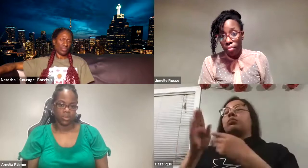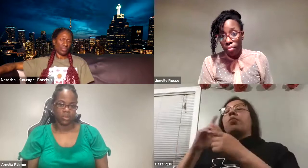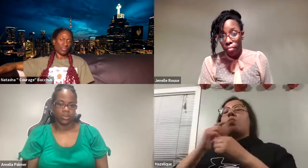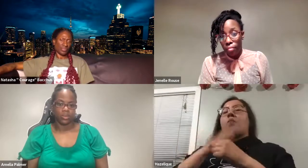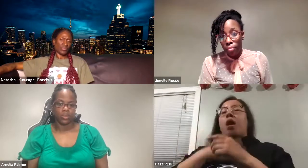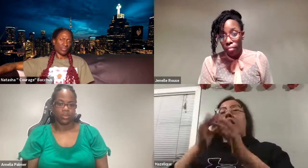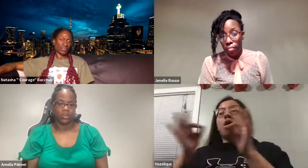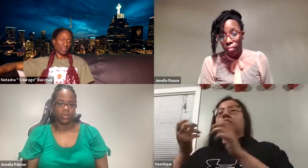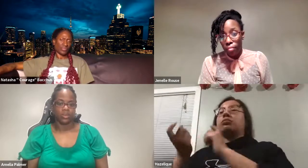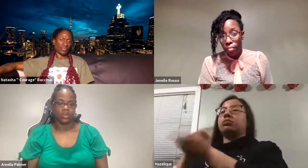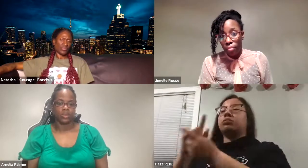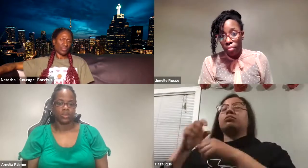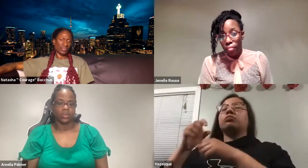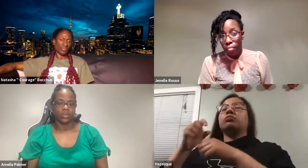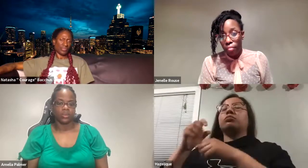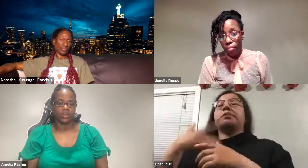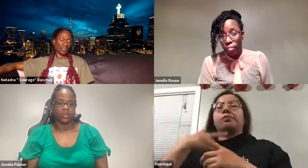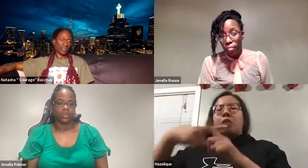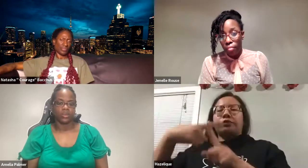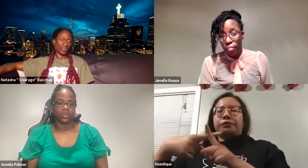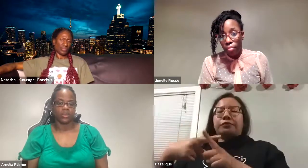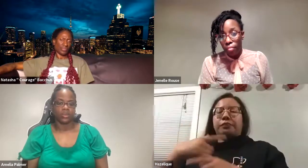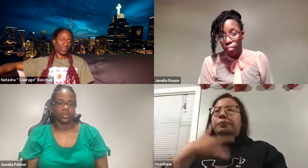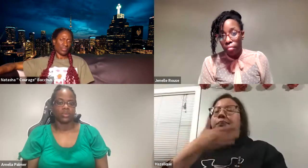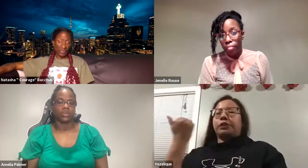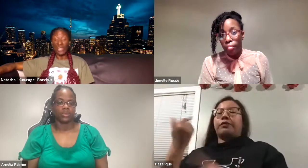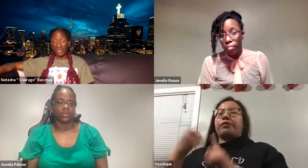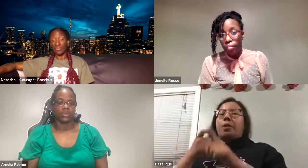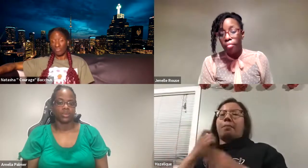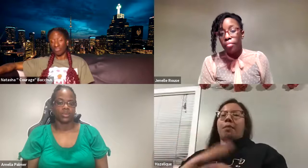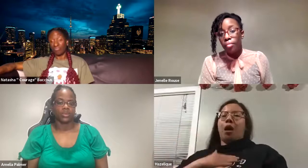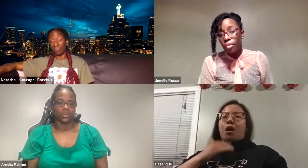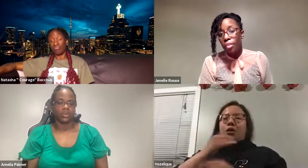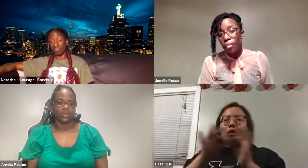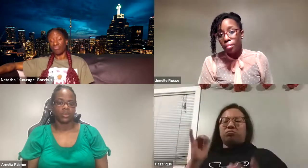means. when i think about my language and translating between the languages, i wanted